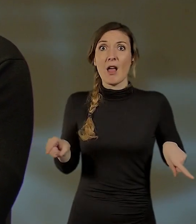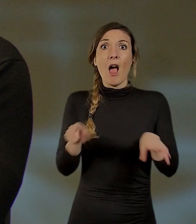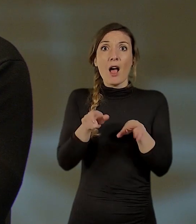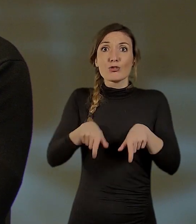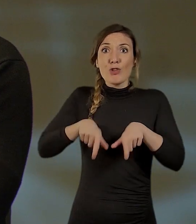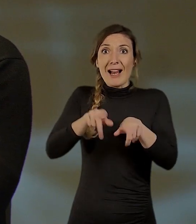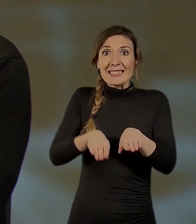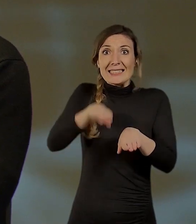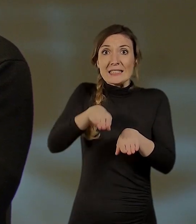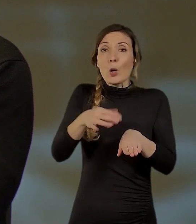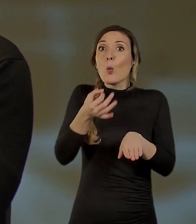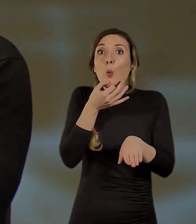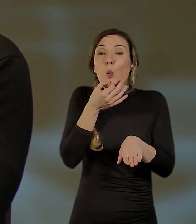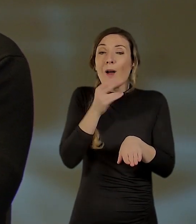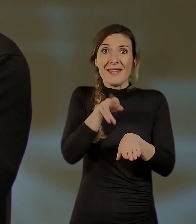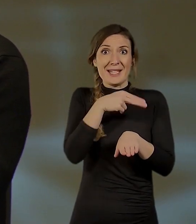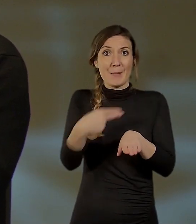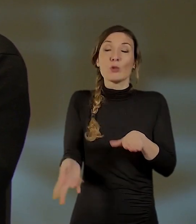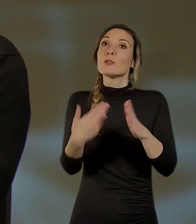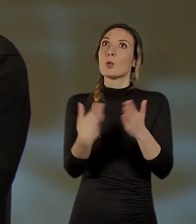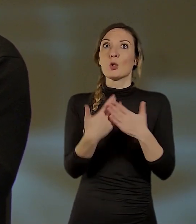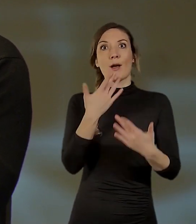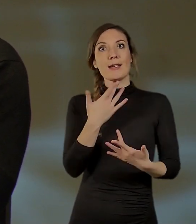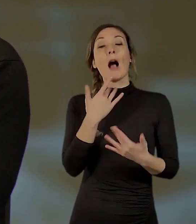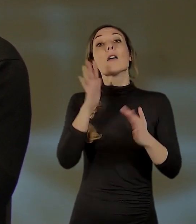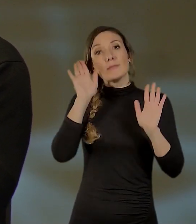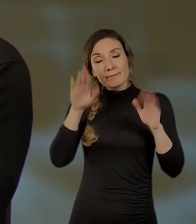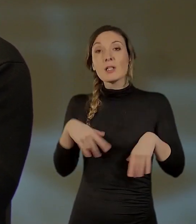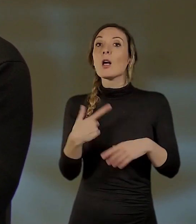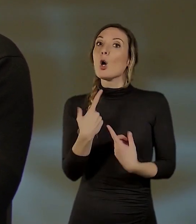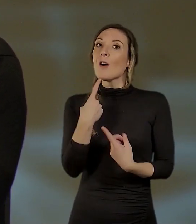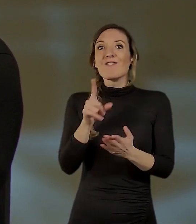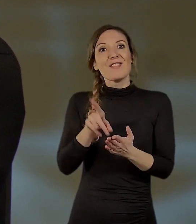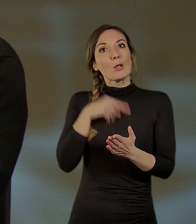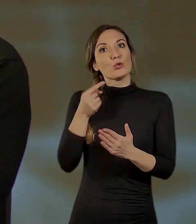Please fill us in right away, remind us how many people will move there, what are the capacities?